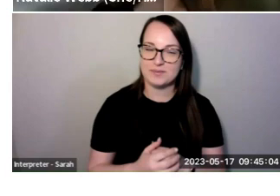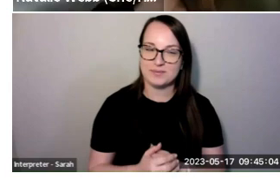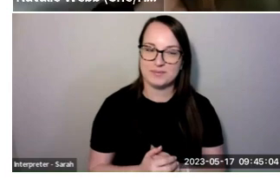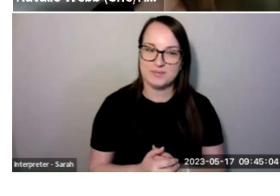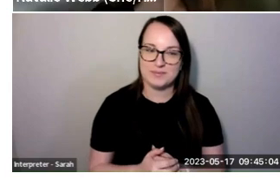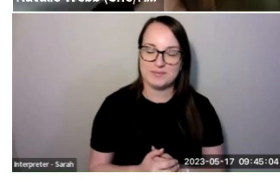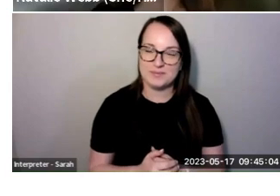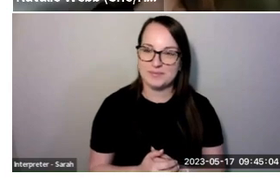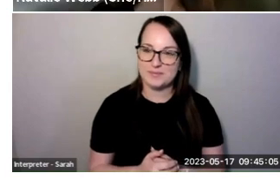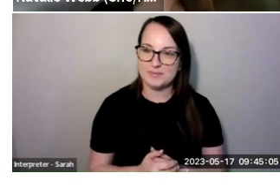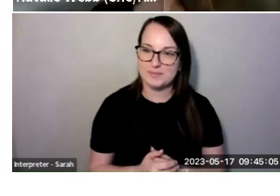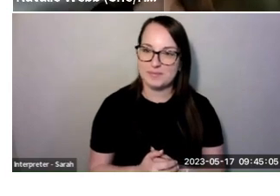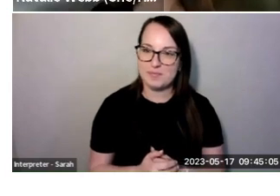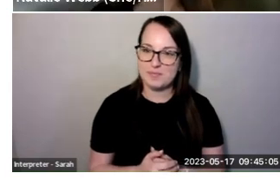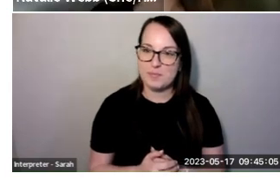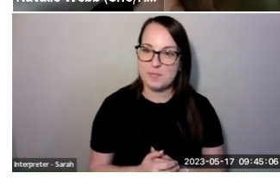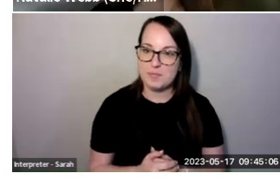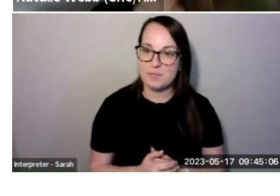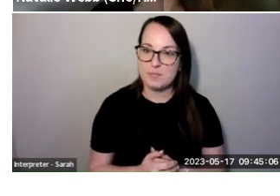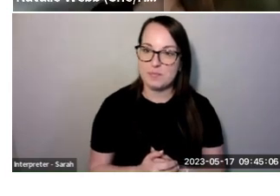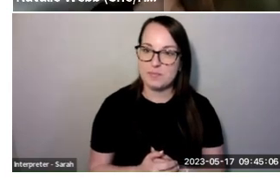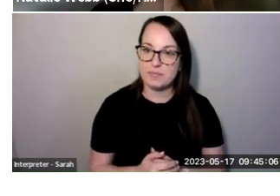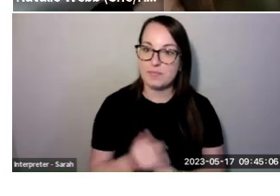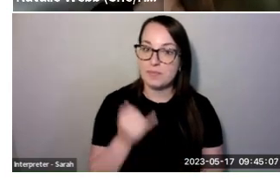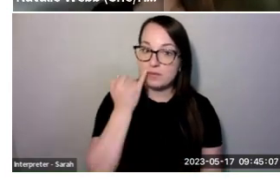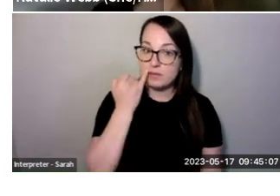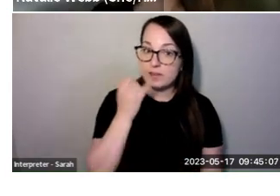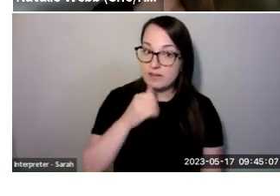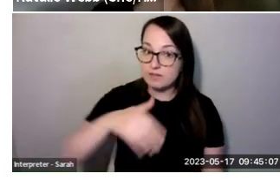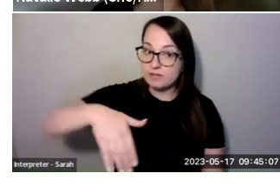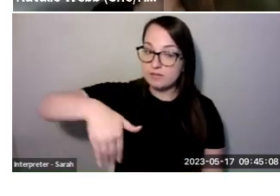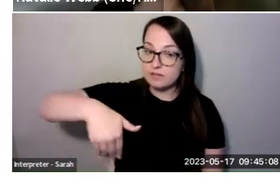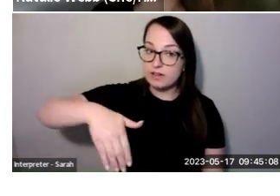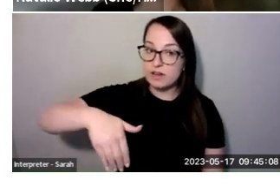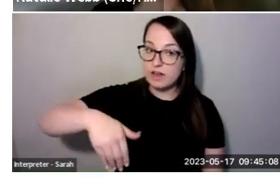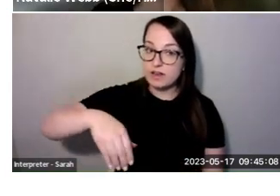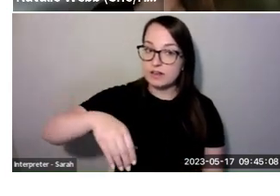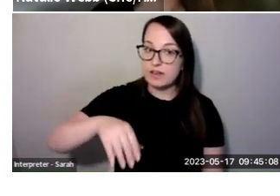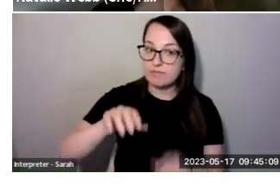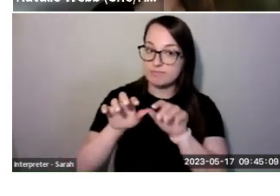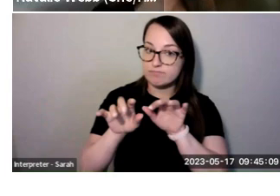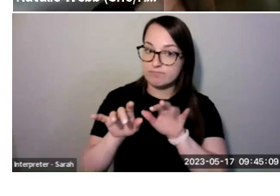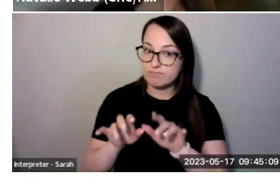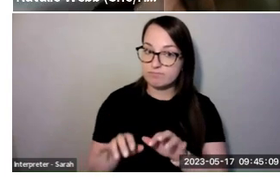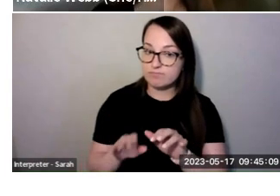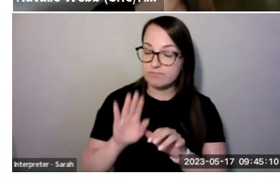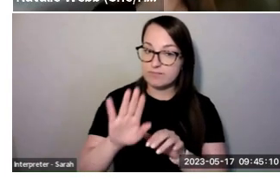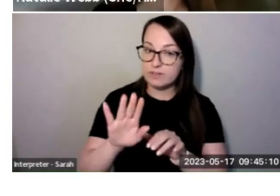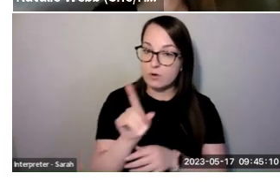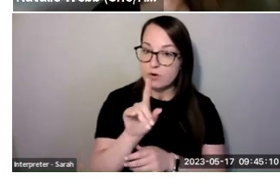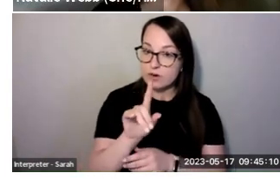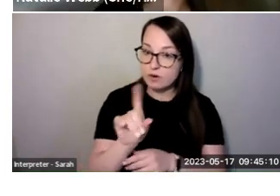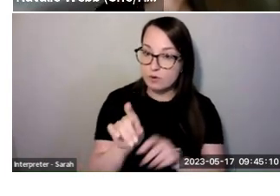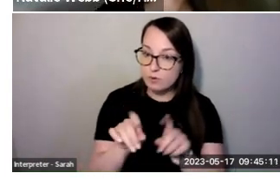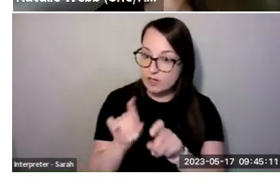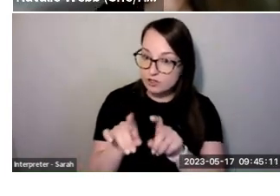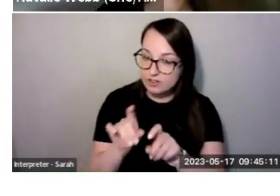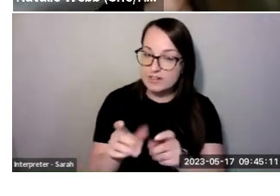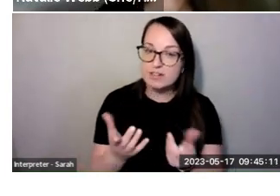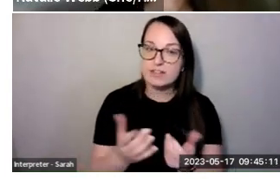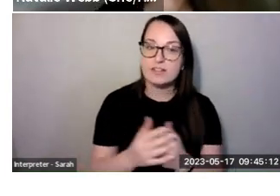for Q&A.